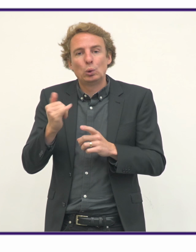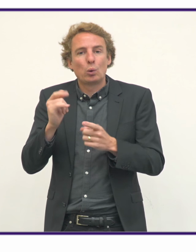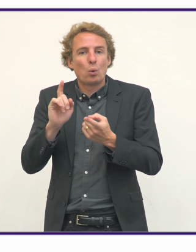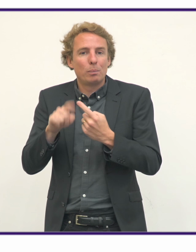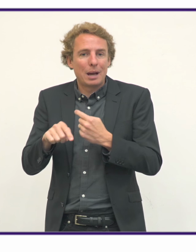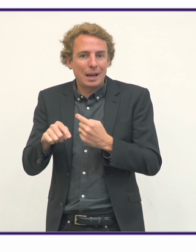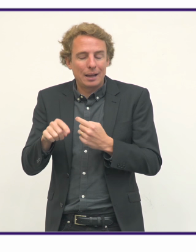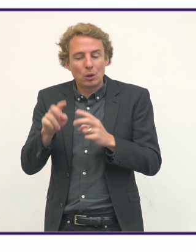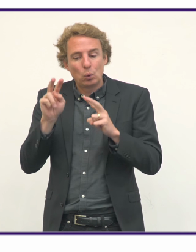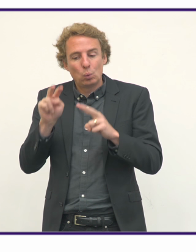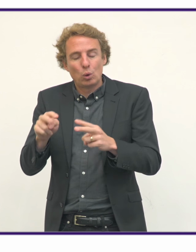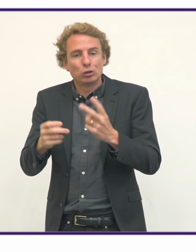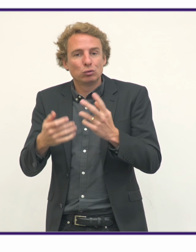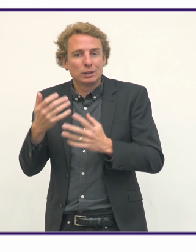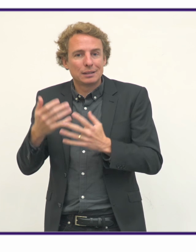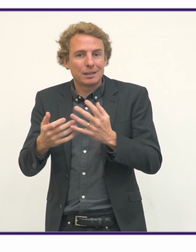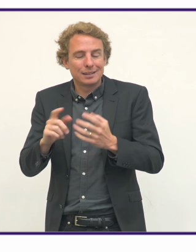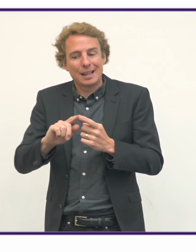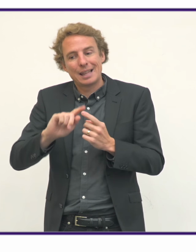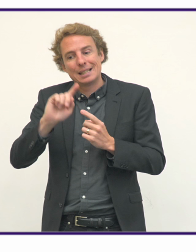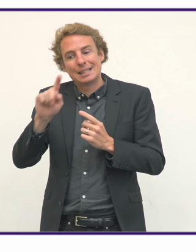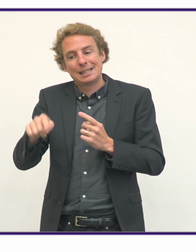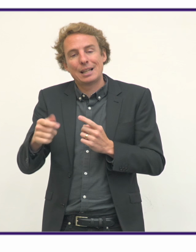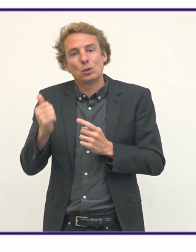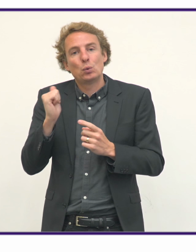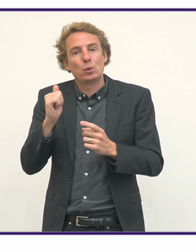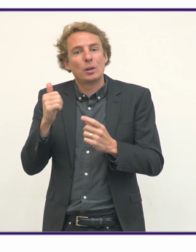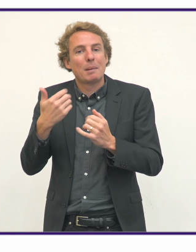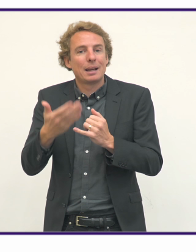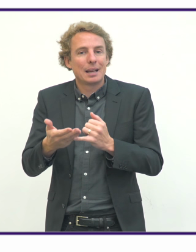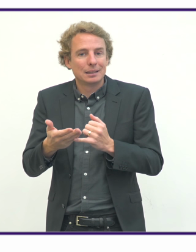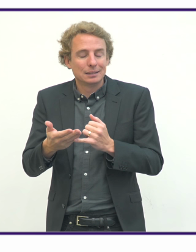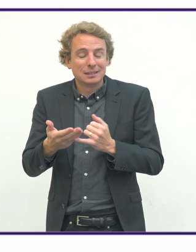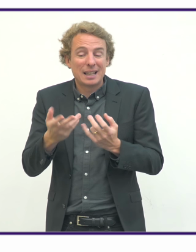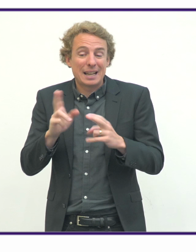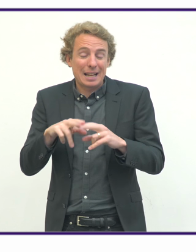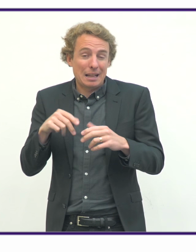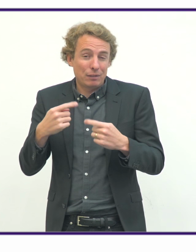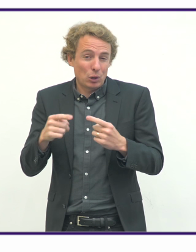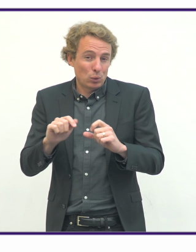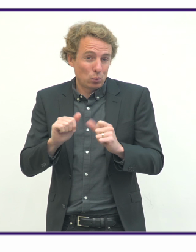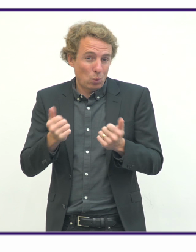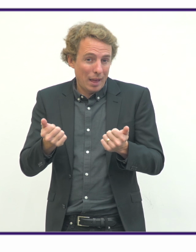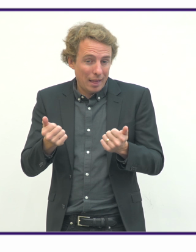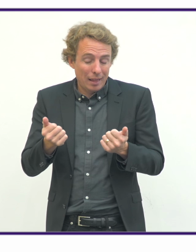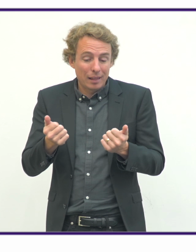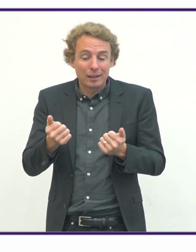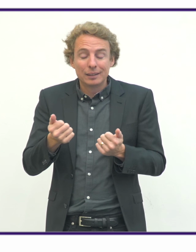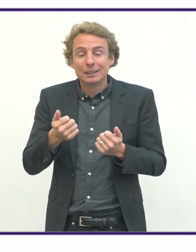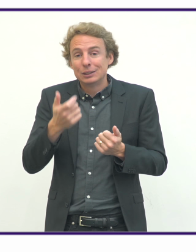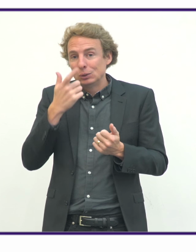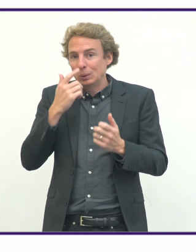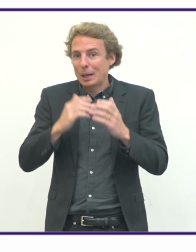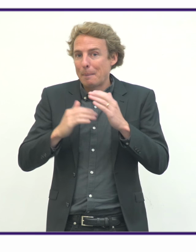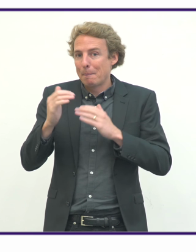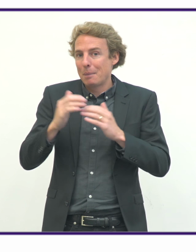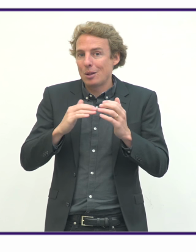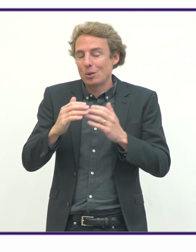observe the results, and send it through to your backend. Then if all goes well, and I end up going to time, you can then build funky dashboards